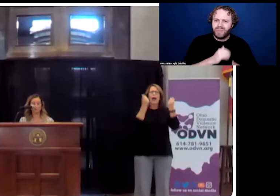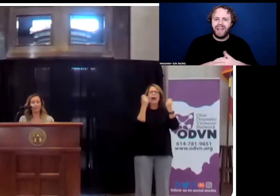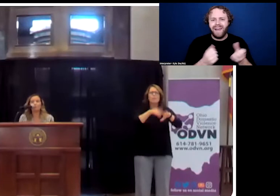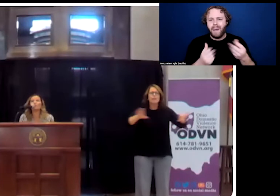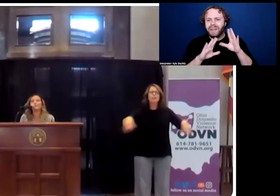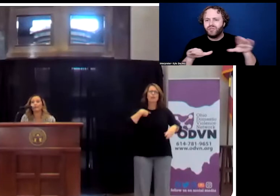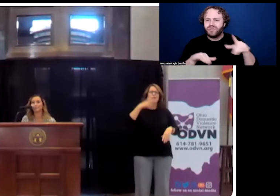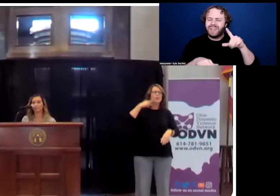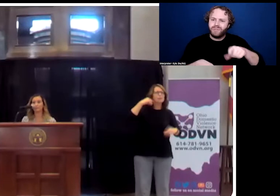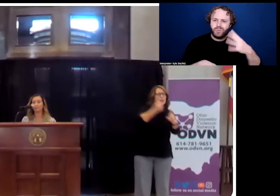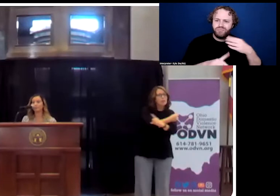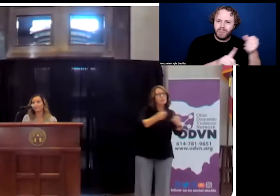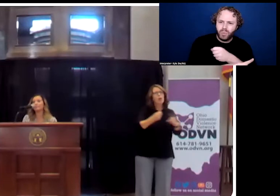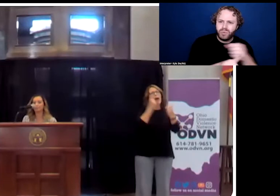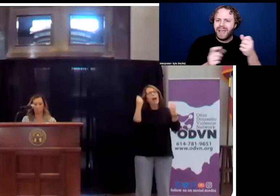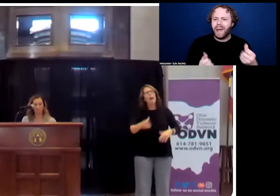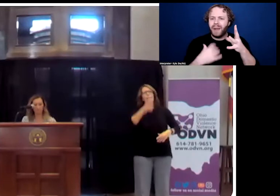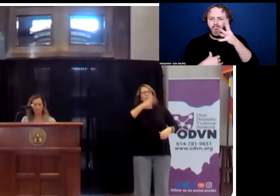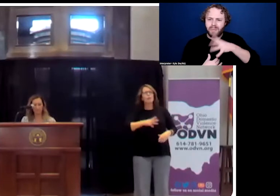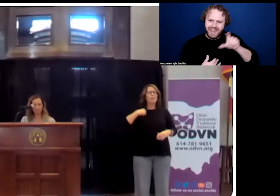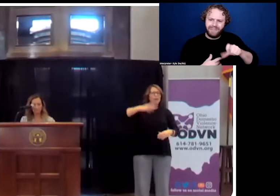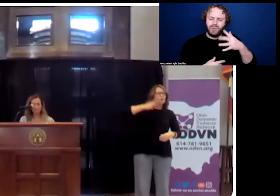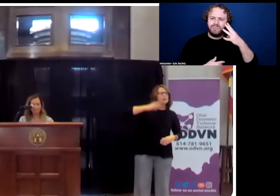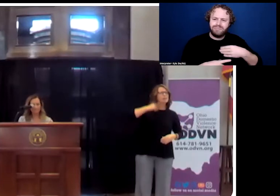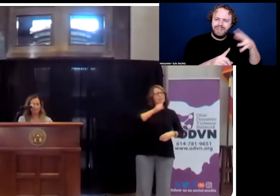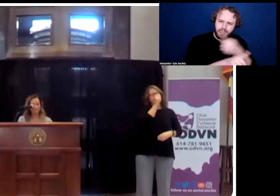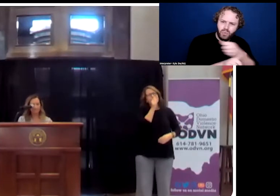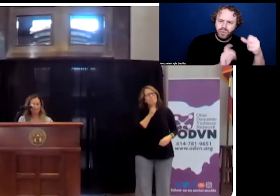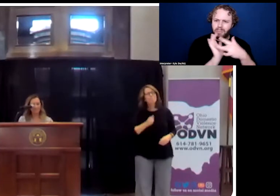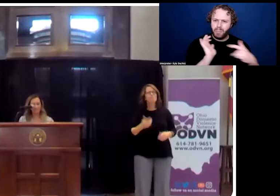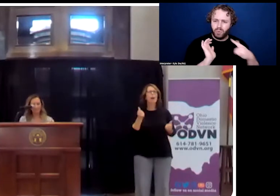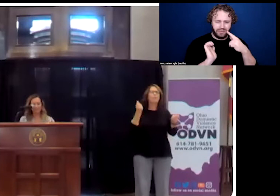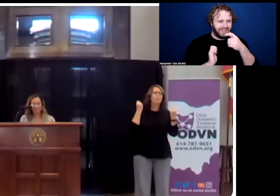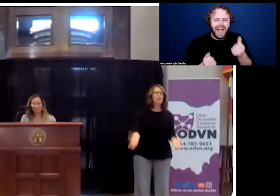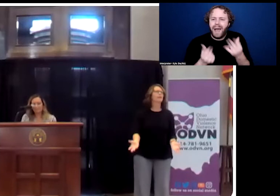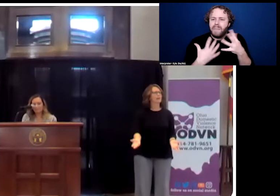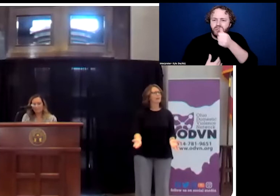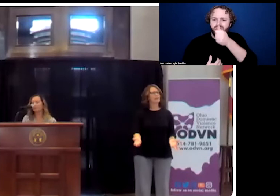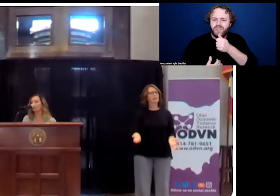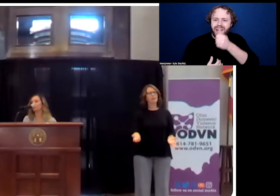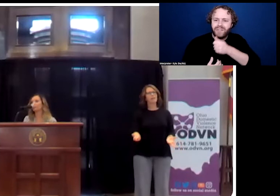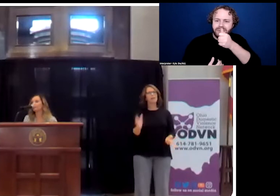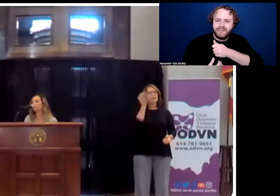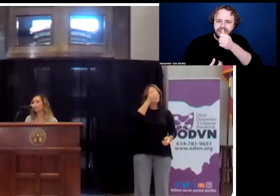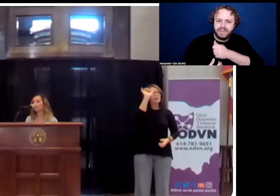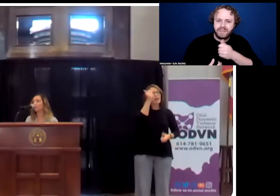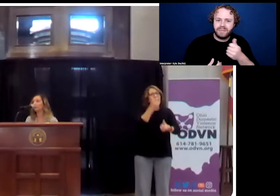How many more women have to be abused and lived through this? It seems like every time you turn around it's being ignored